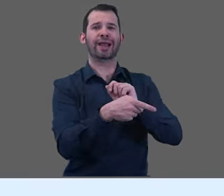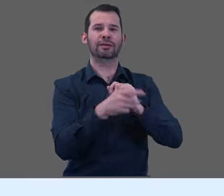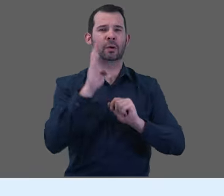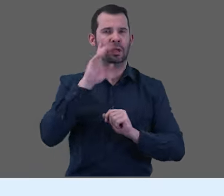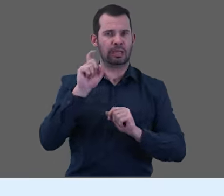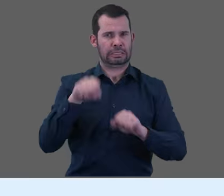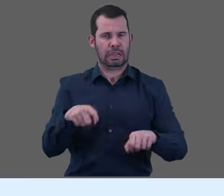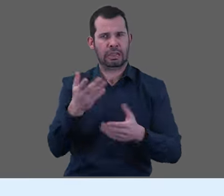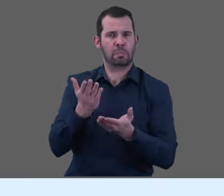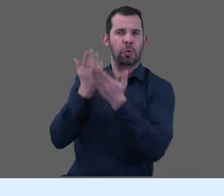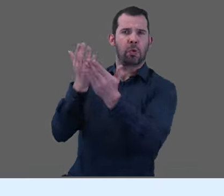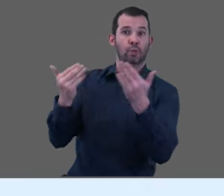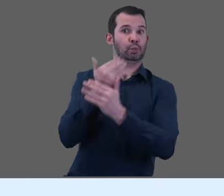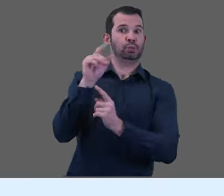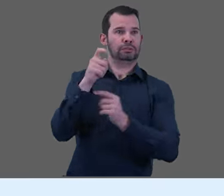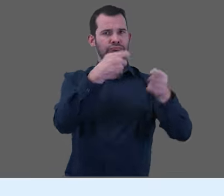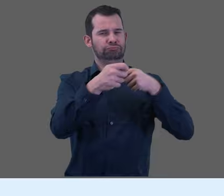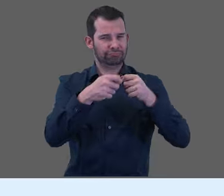you’ll be able to propose new dates.